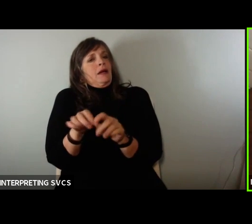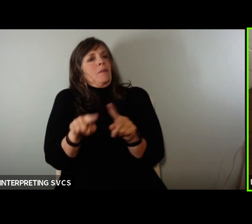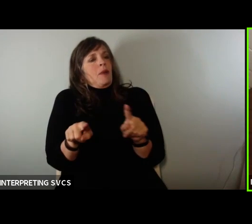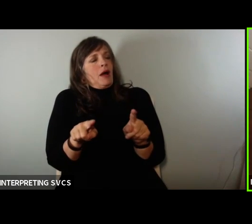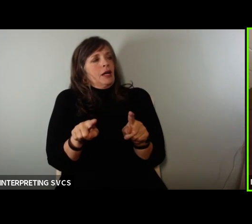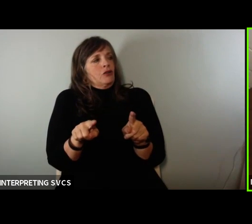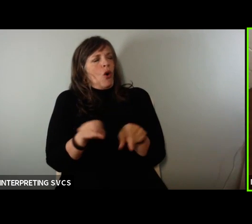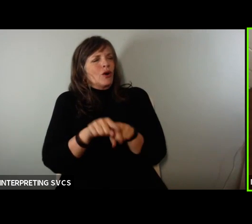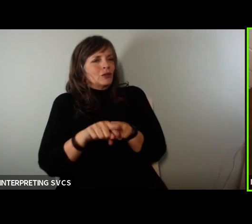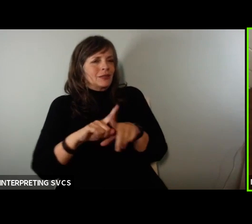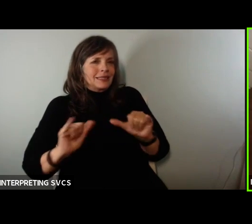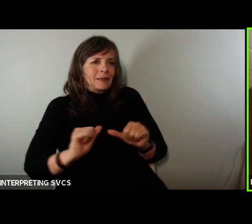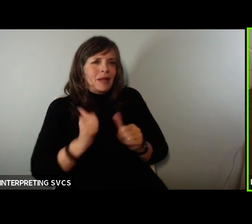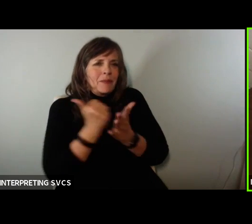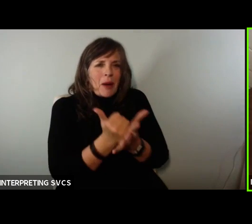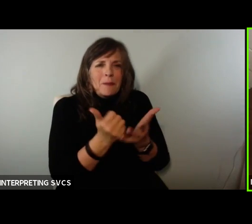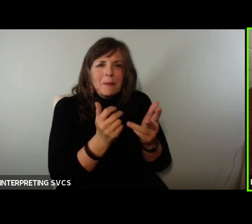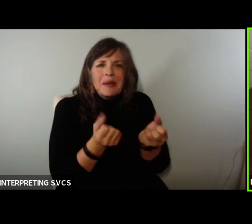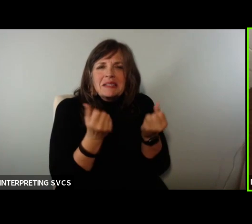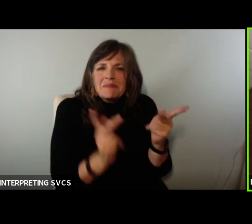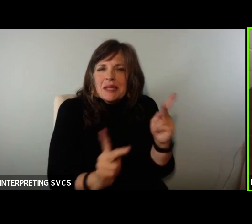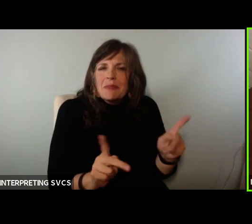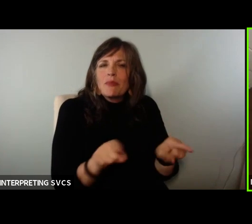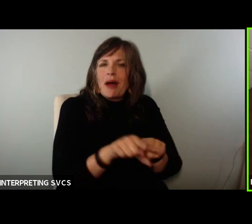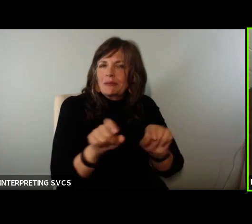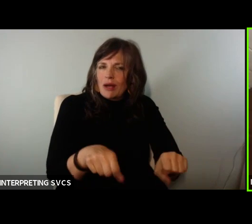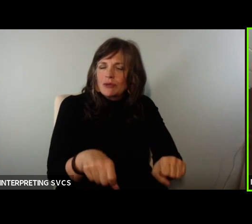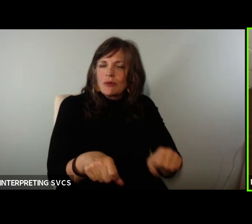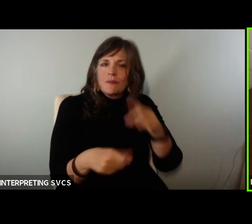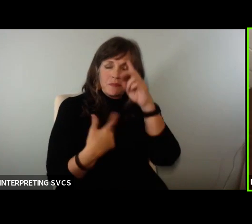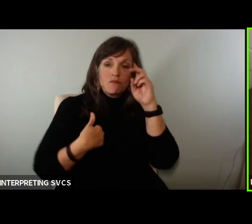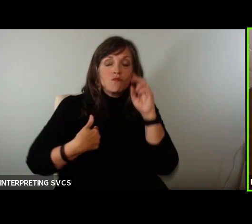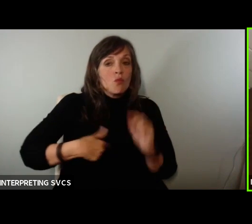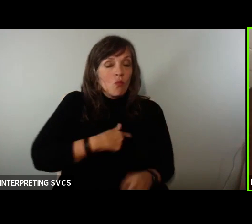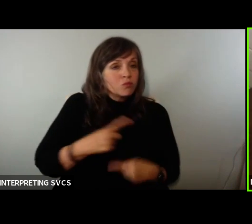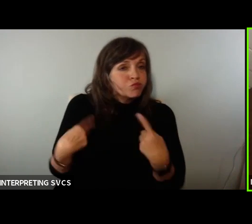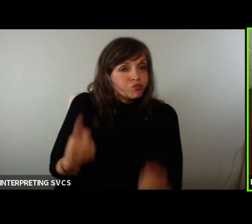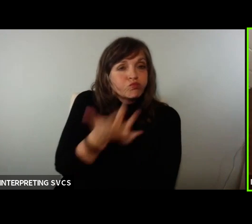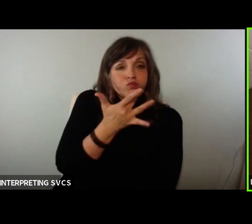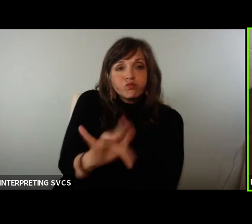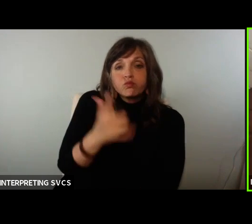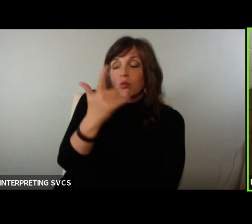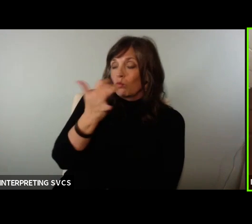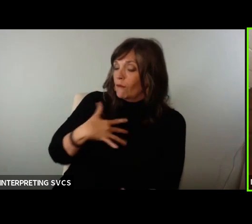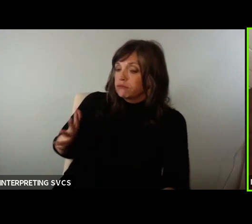So far, we've been really lucky in that we've been able to partner with local nonprofits